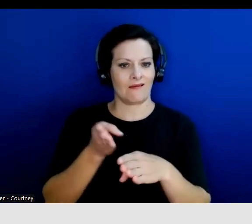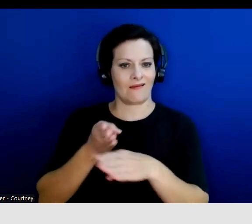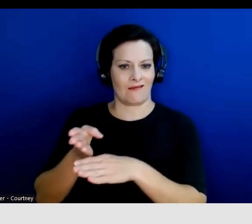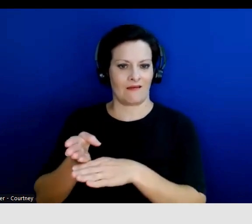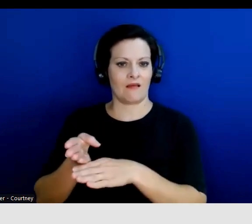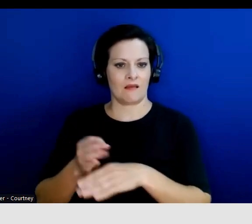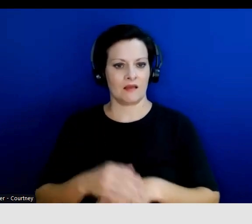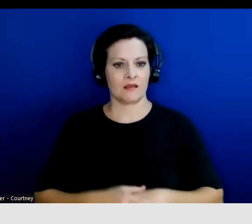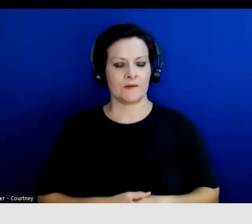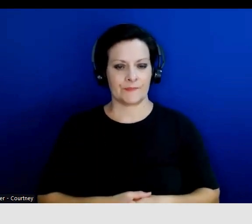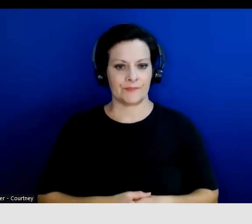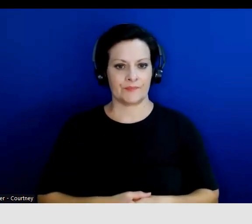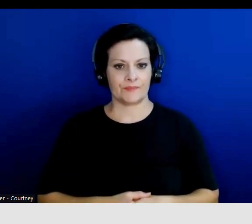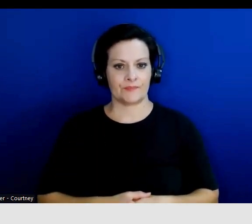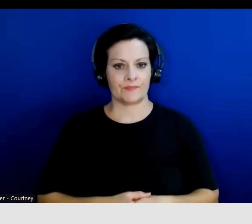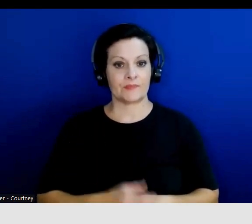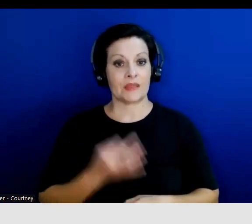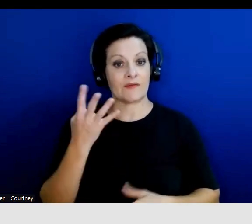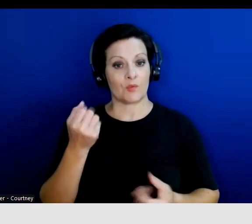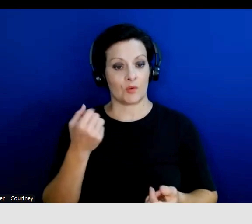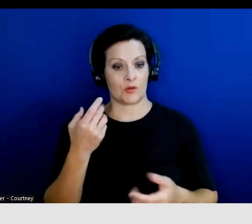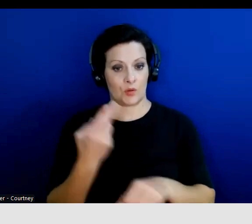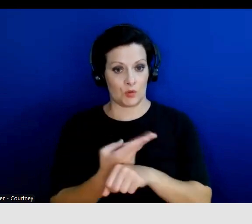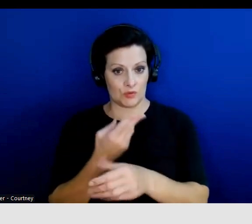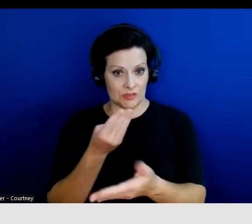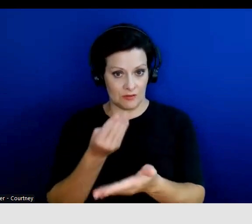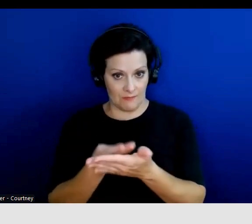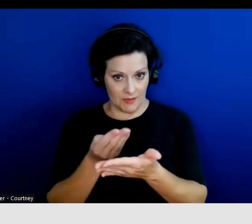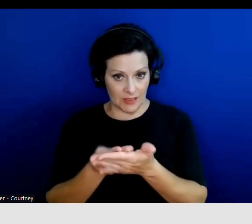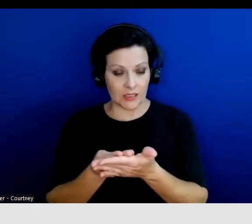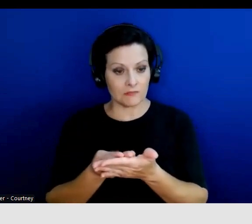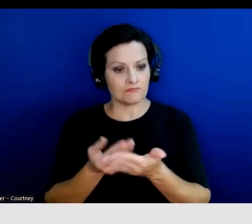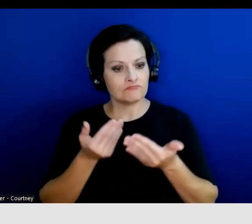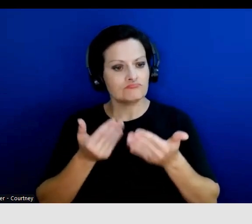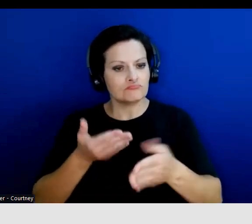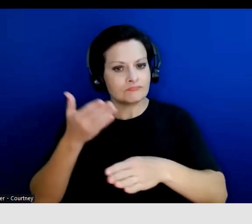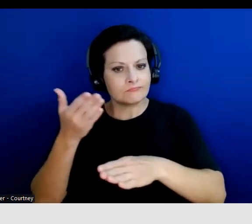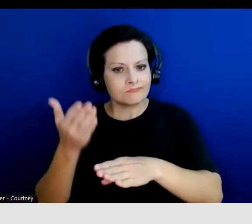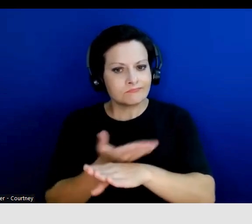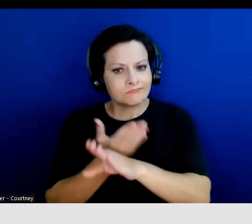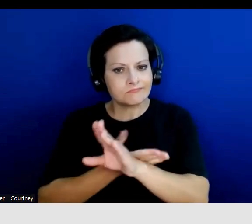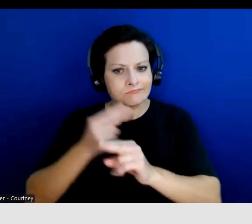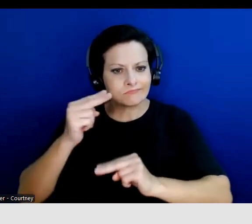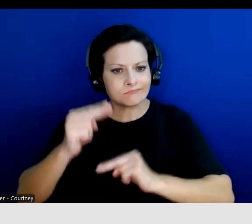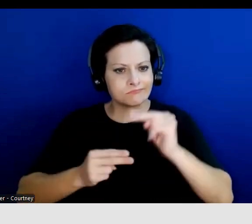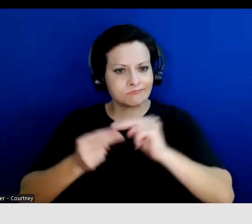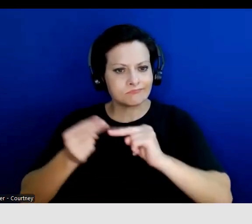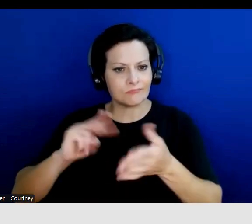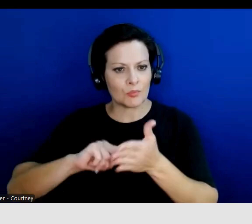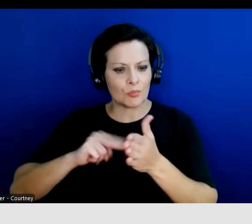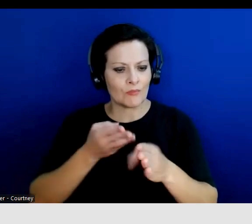If you plan to use funds to address “modify facilities” in Purpose Area six of the NOFO,